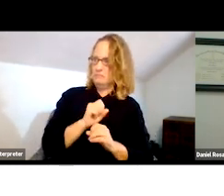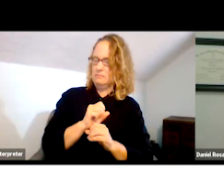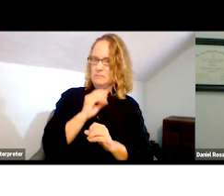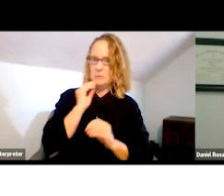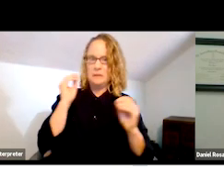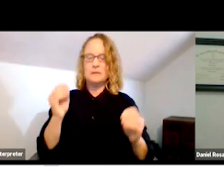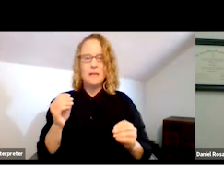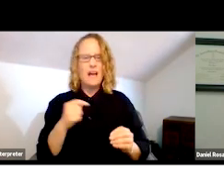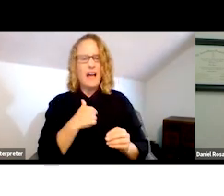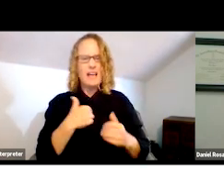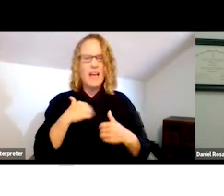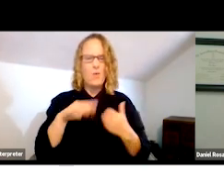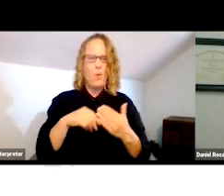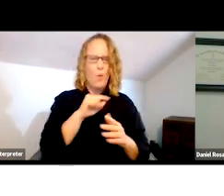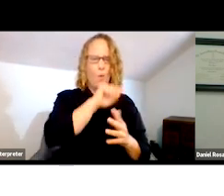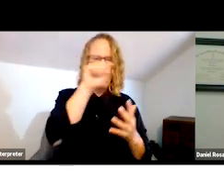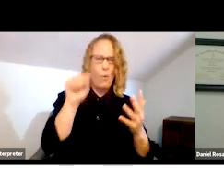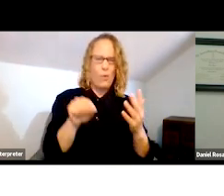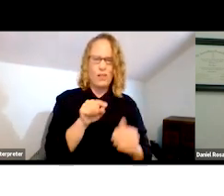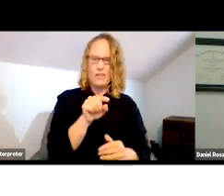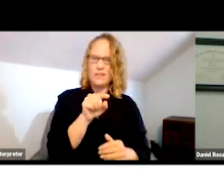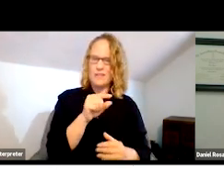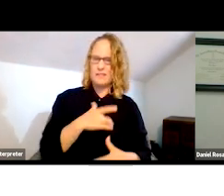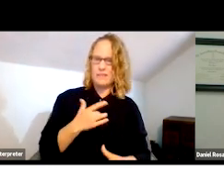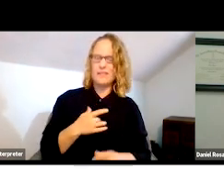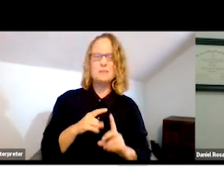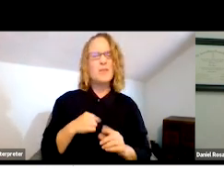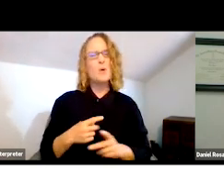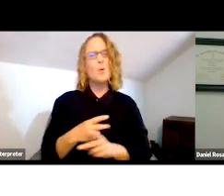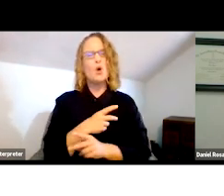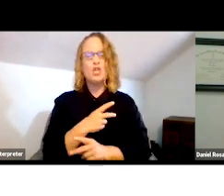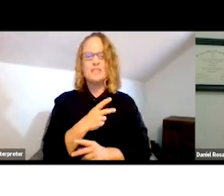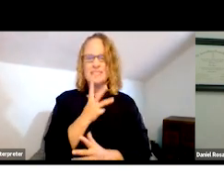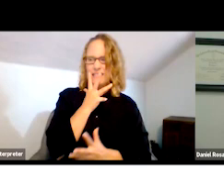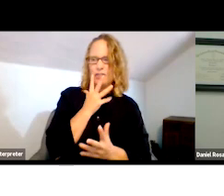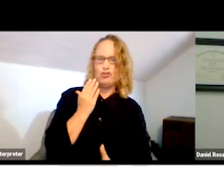well, basically, I would say that as an eight and nine-year-old when these events occurred to me